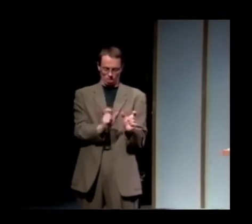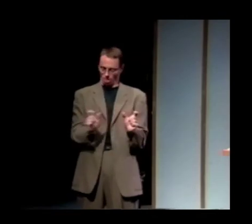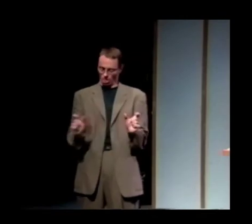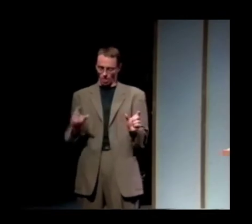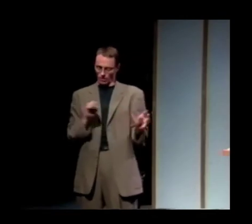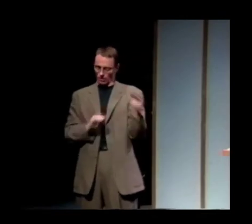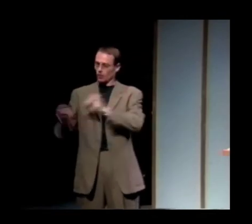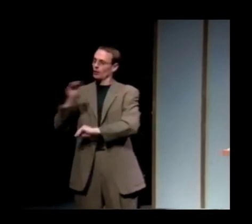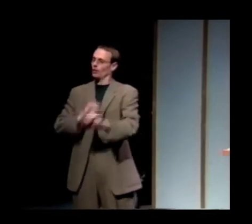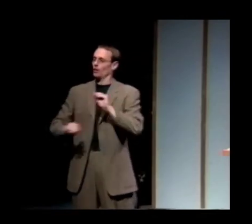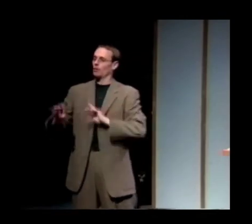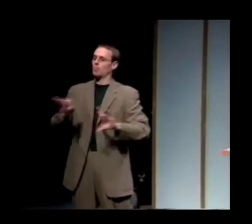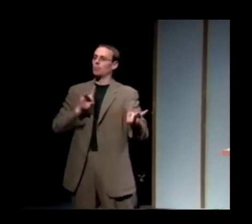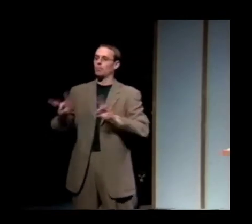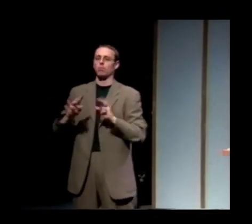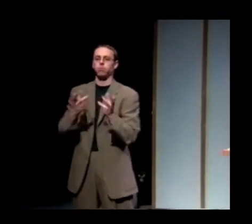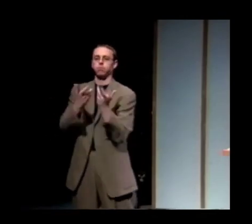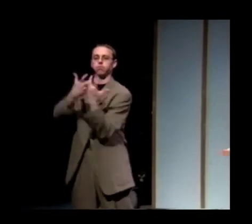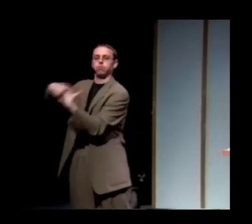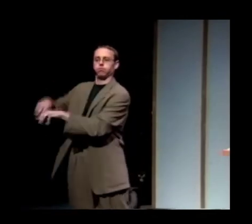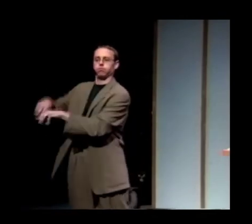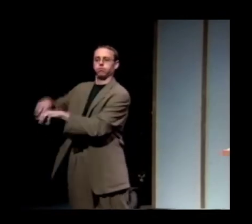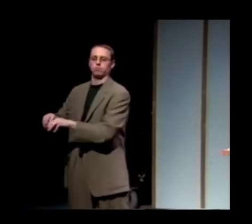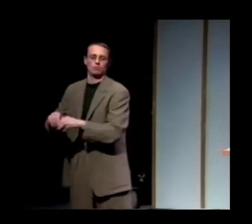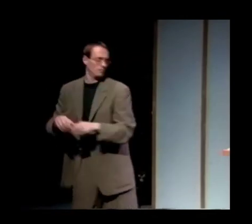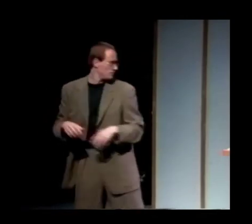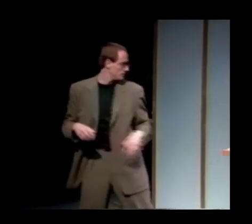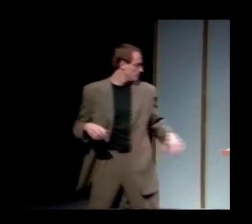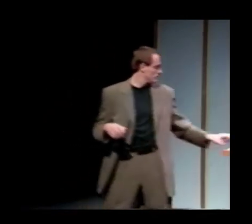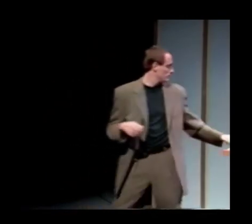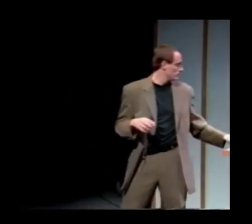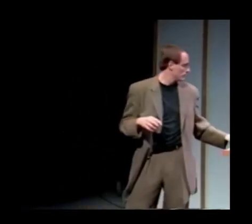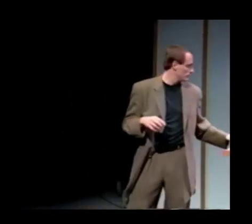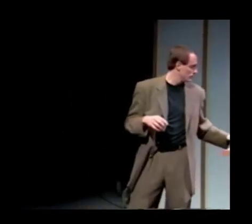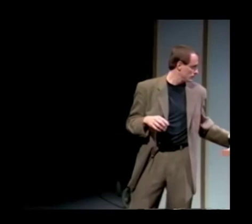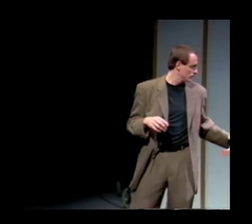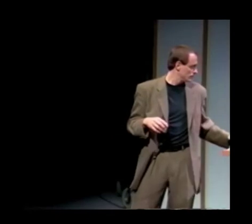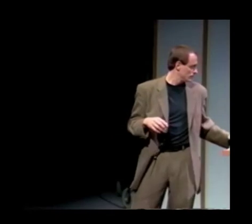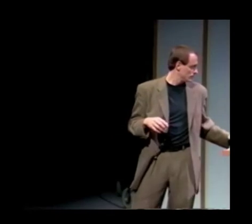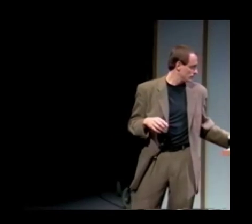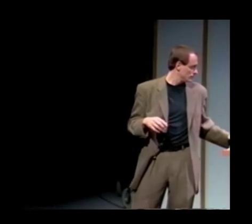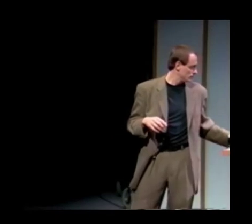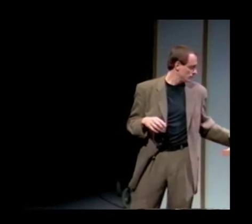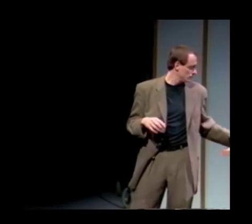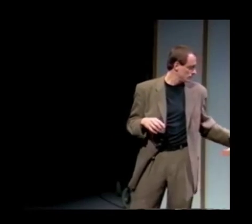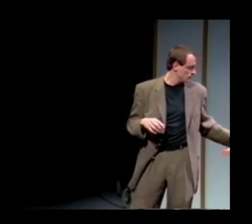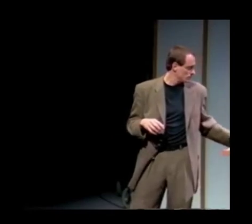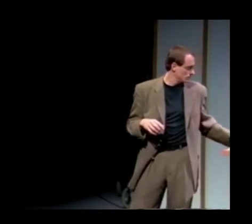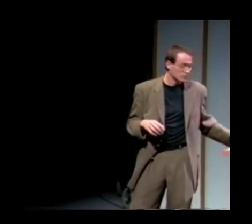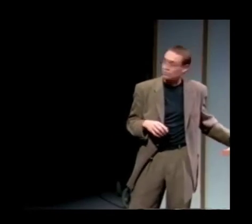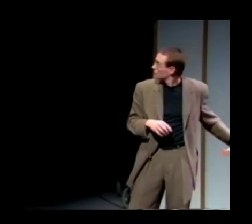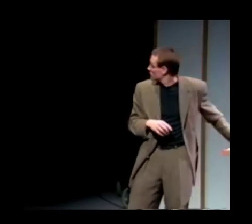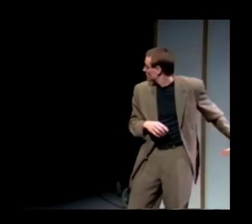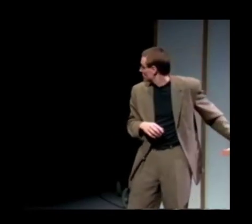SO WHAT DOES THAT HAVE TO DO WITH VOCABULARY AND WORDS AND... WHAT DO WE DO WITH ALL THESE DIFFERENT SHOTS?